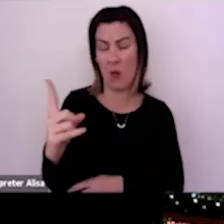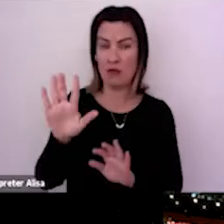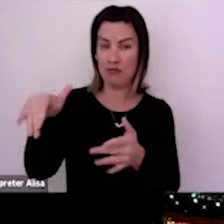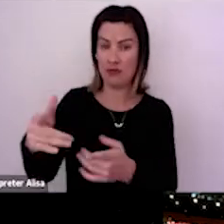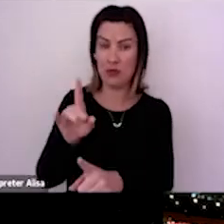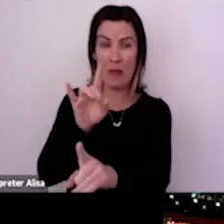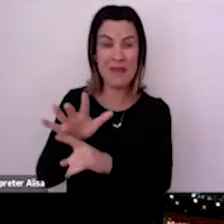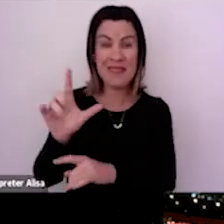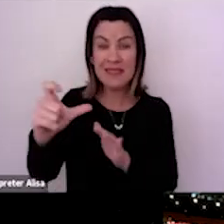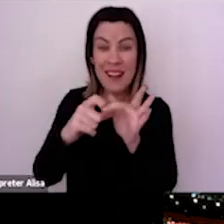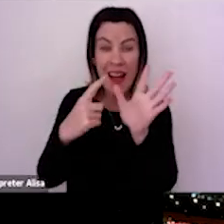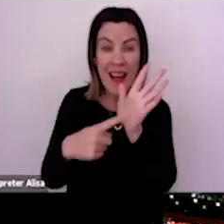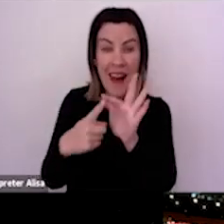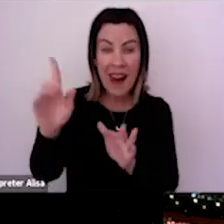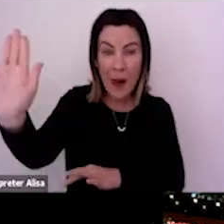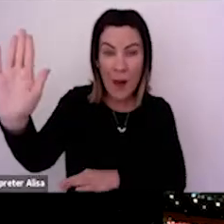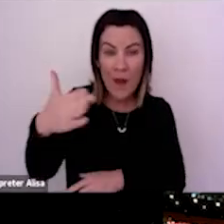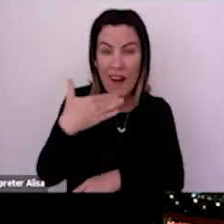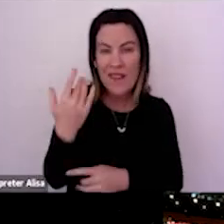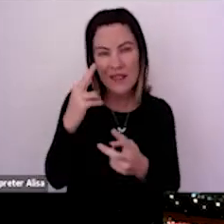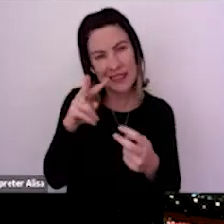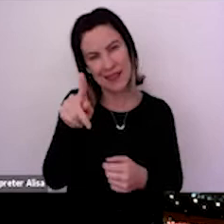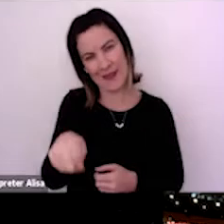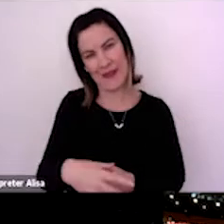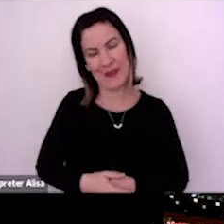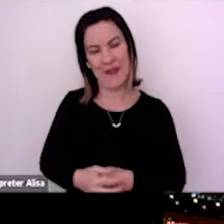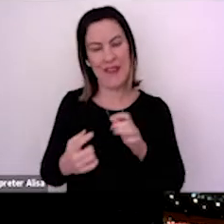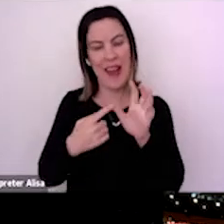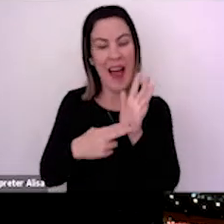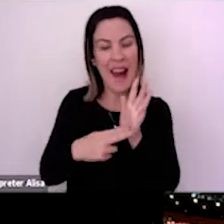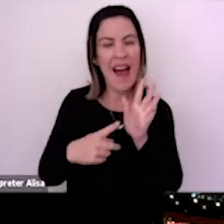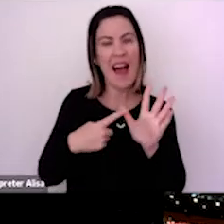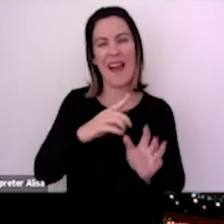le, lovely to see you.